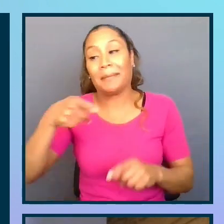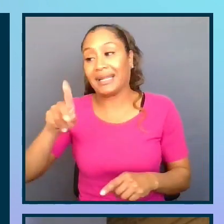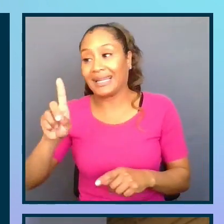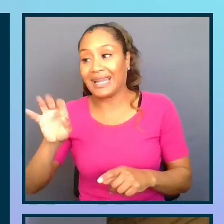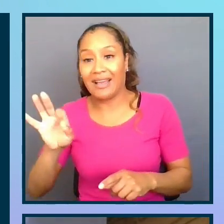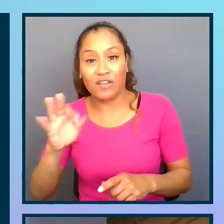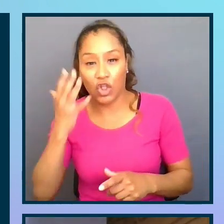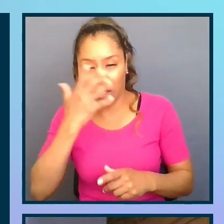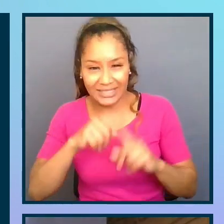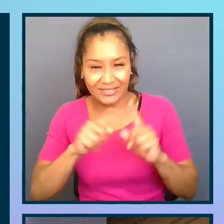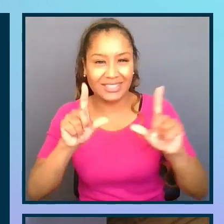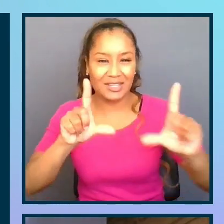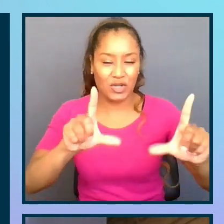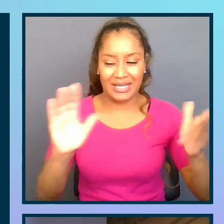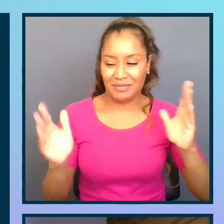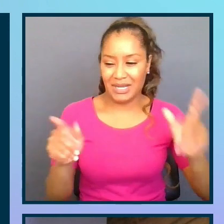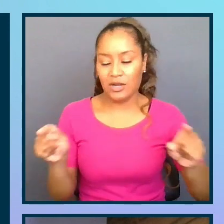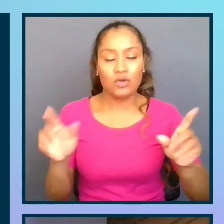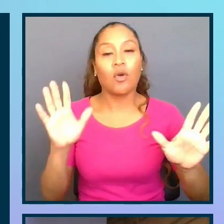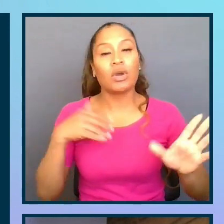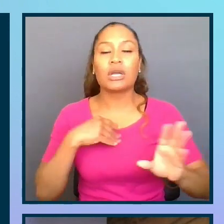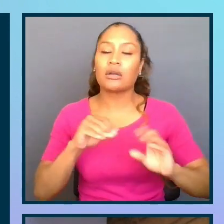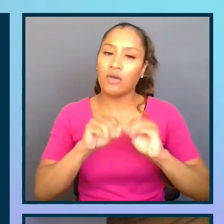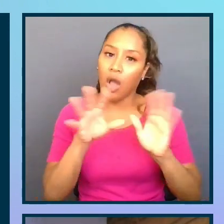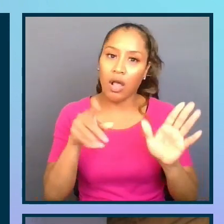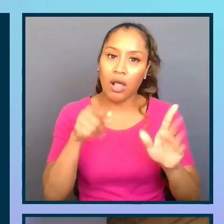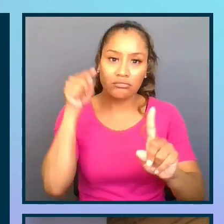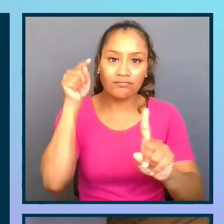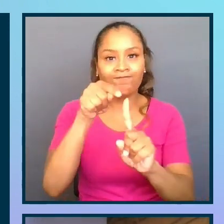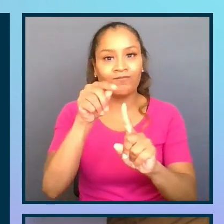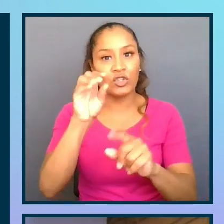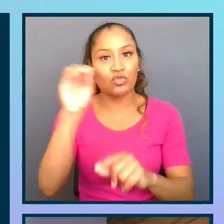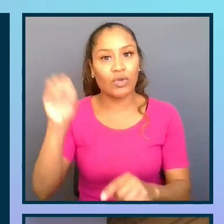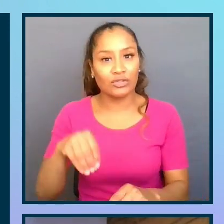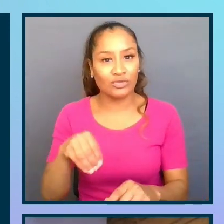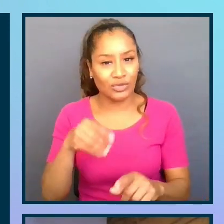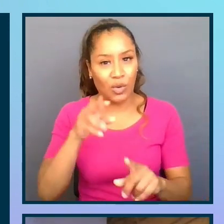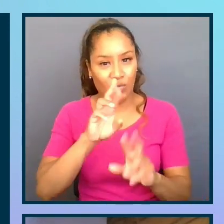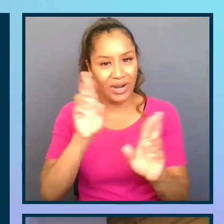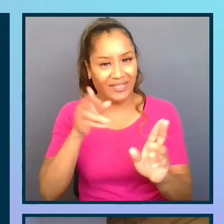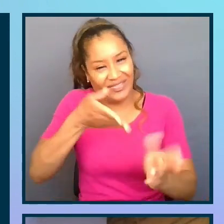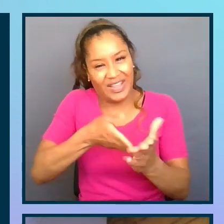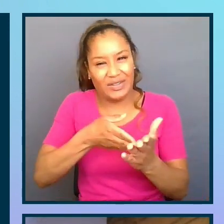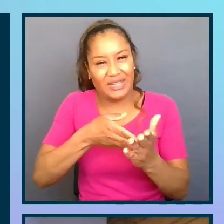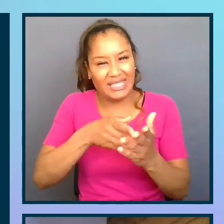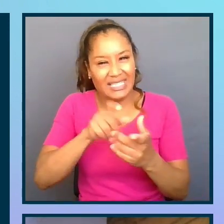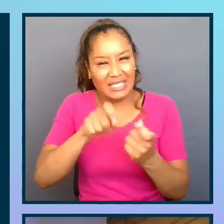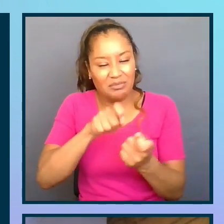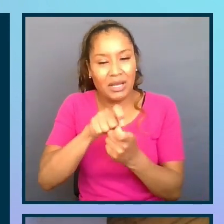So we specifically call out those ratios in the specs. So there's no ambiguity that something